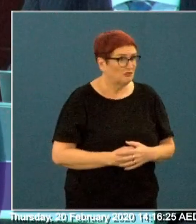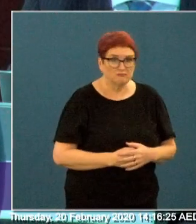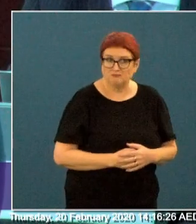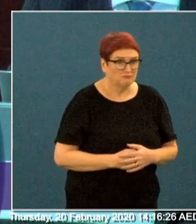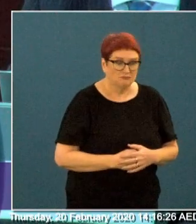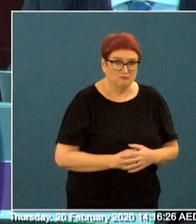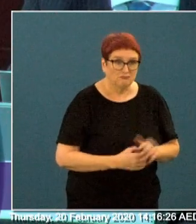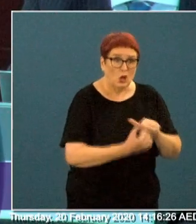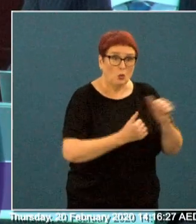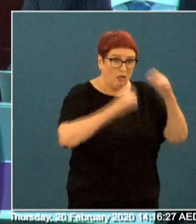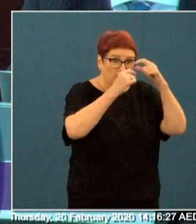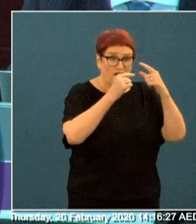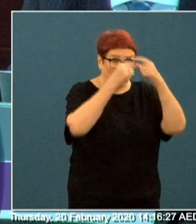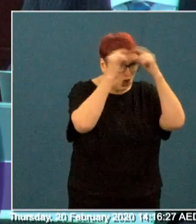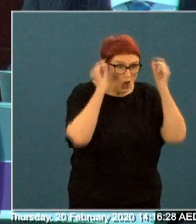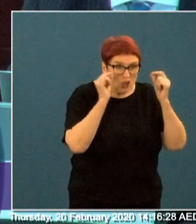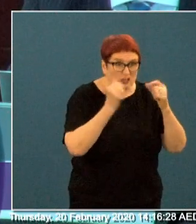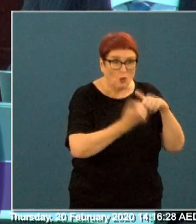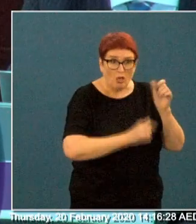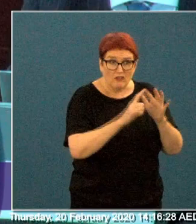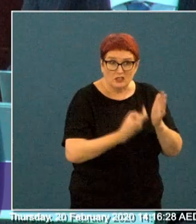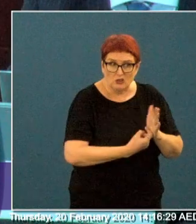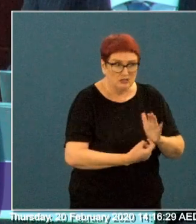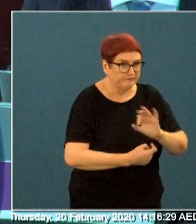She has taught herself in terms of health literacy.